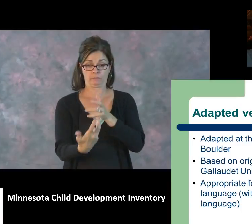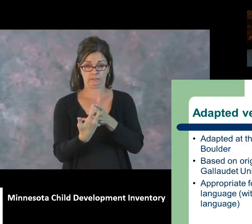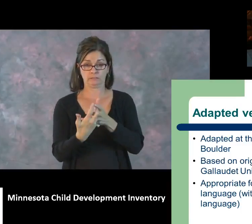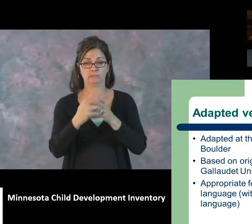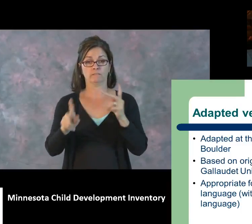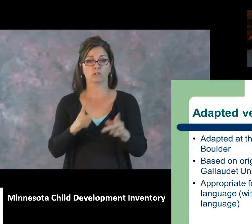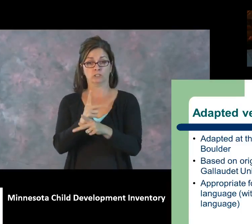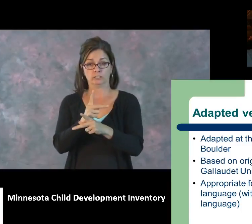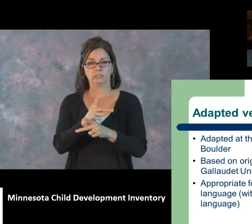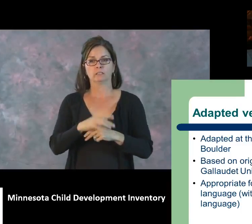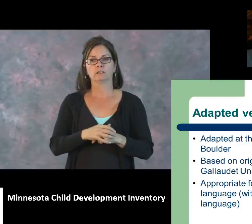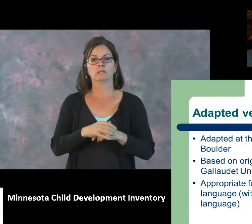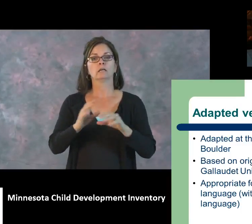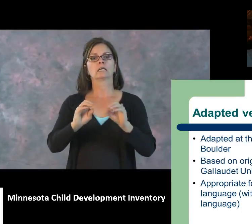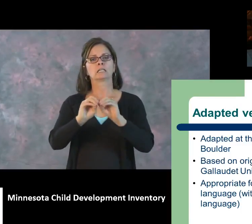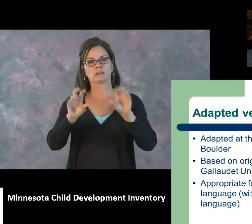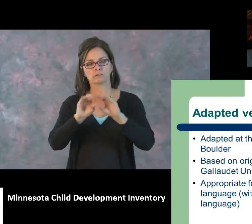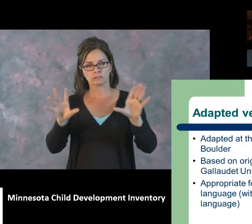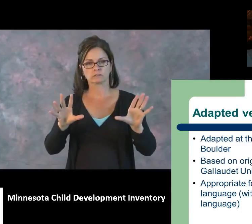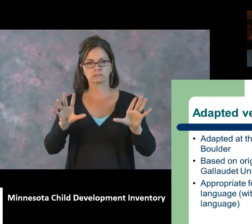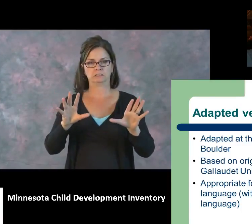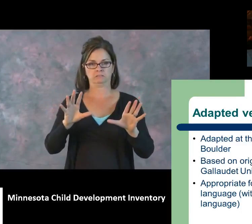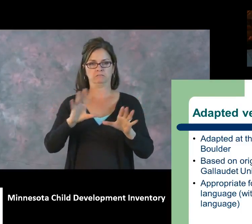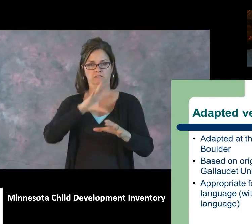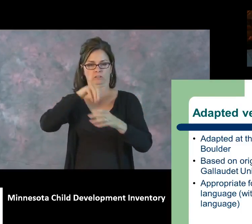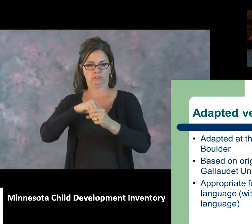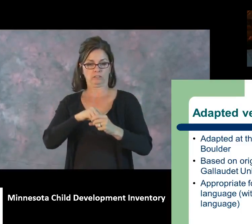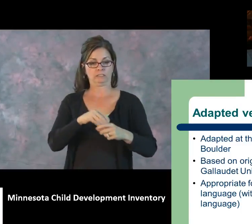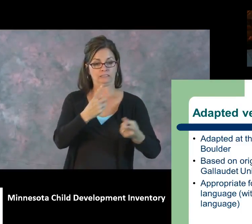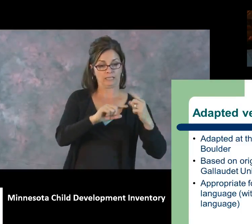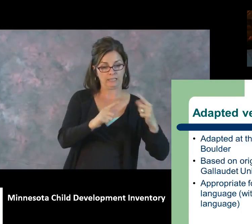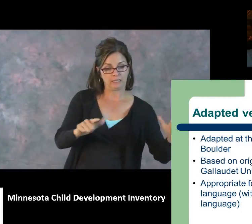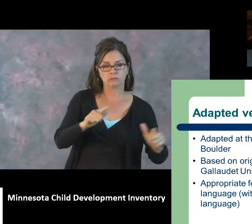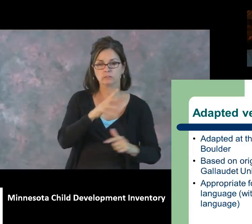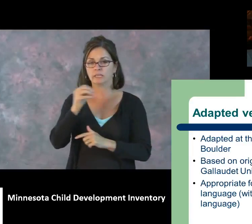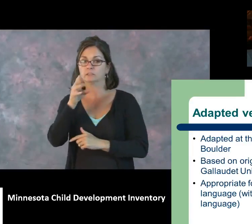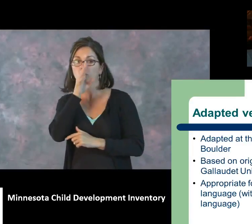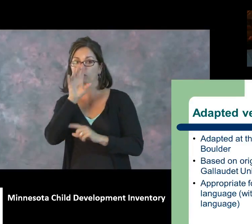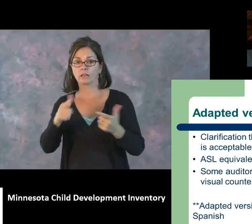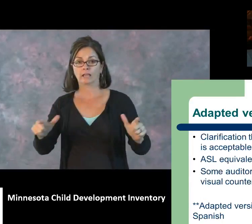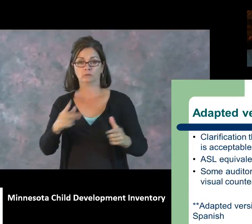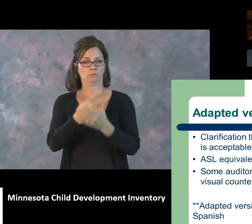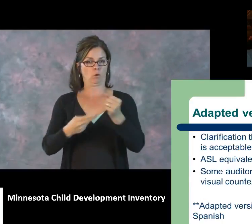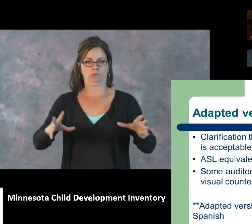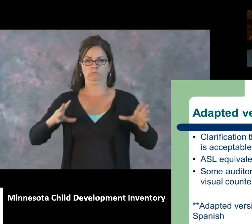Clarifications have been made that either sign language or spoken language is acceptable, and